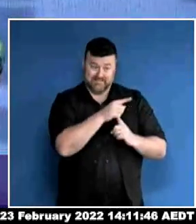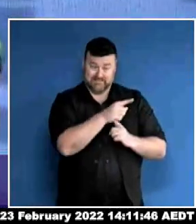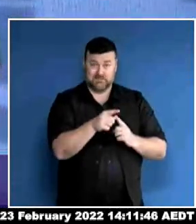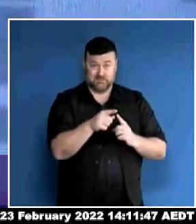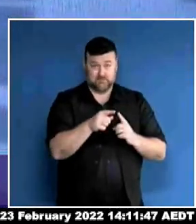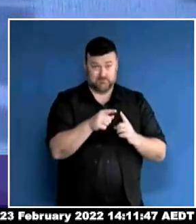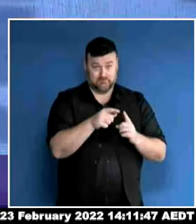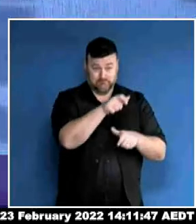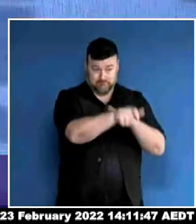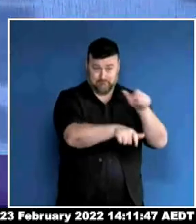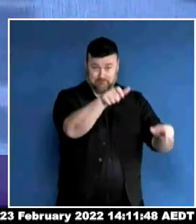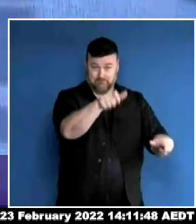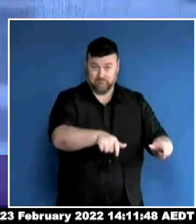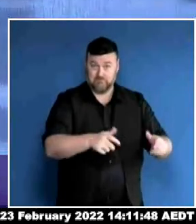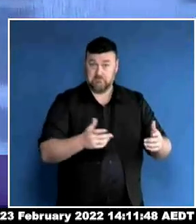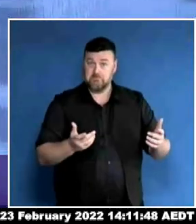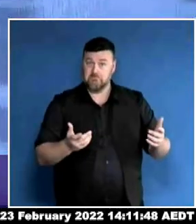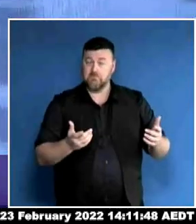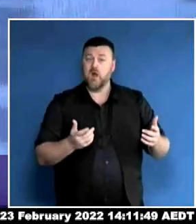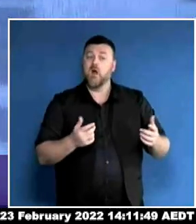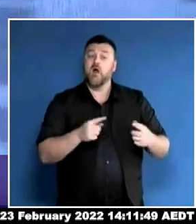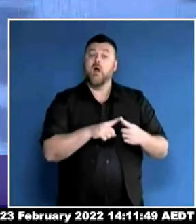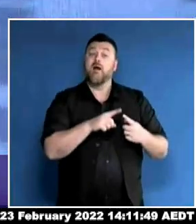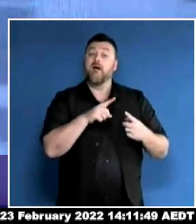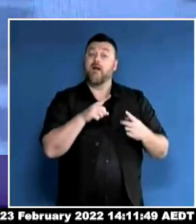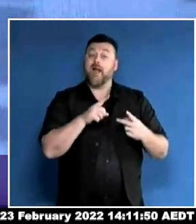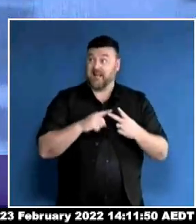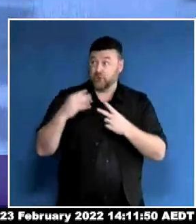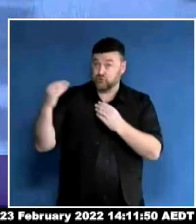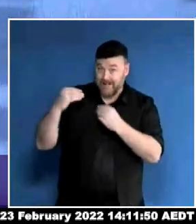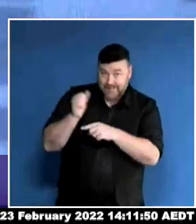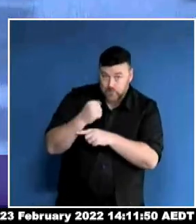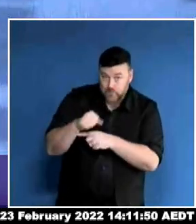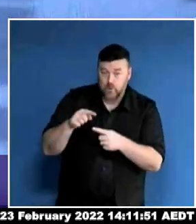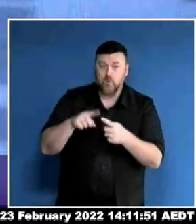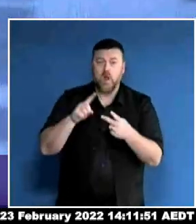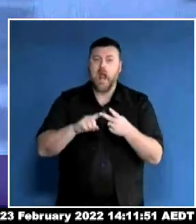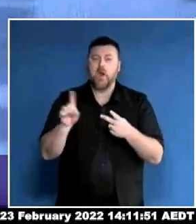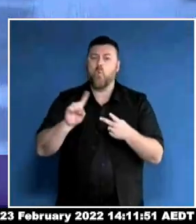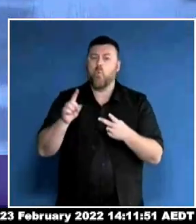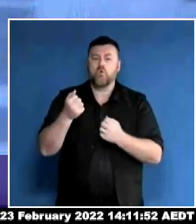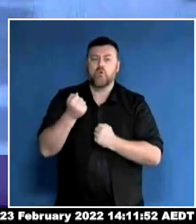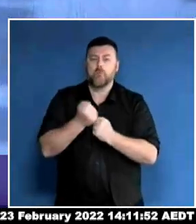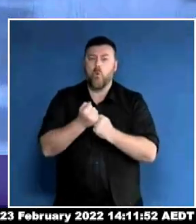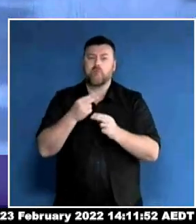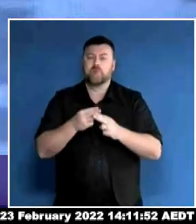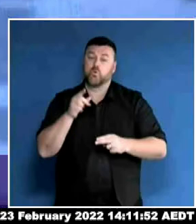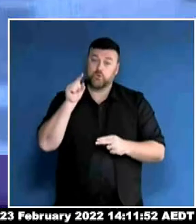And what support did you have to train the people coming on the program with disability?